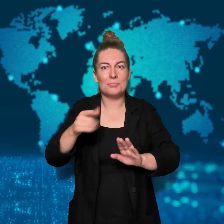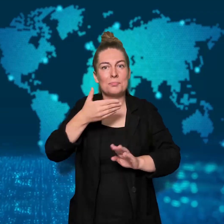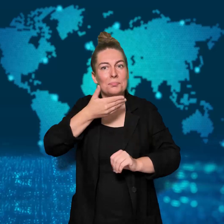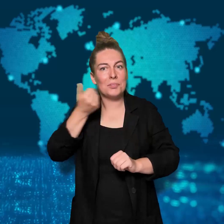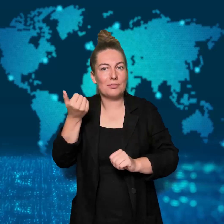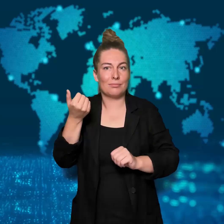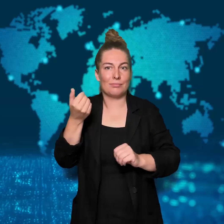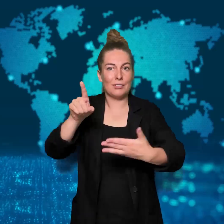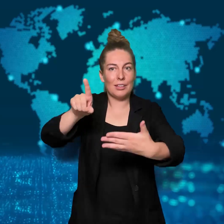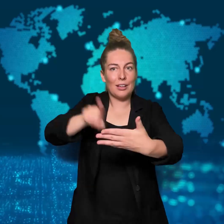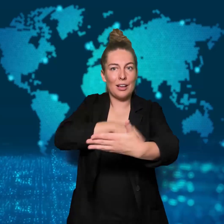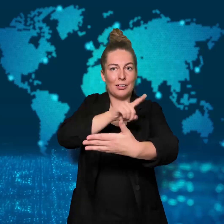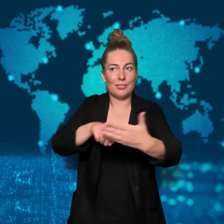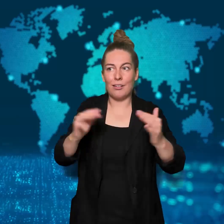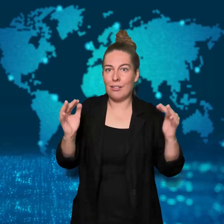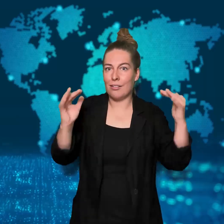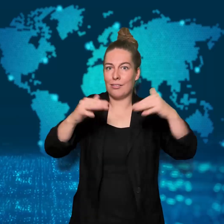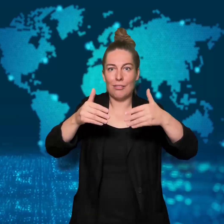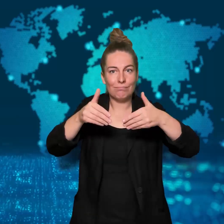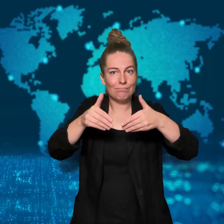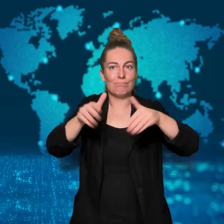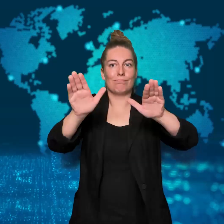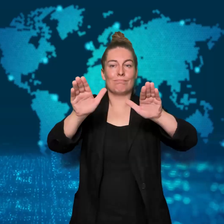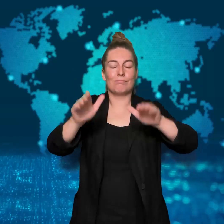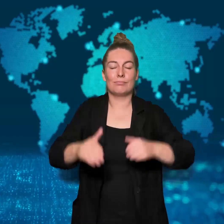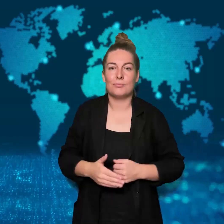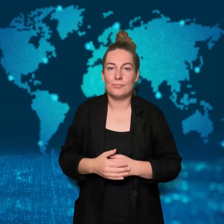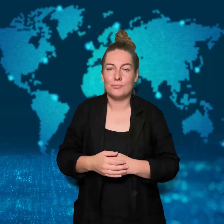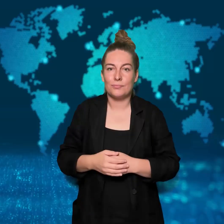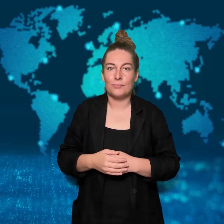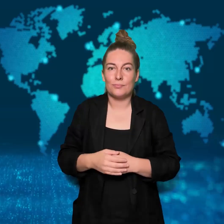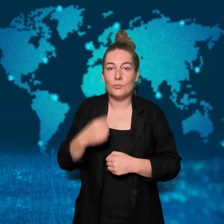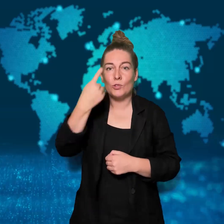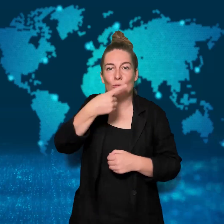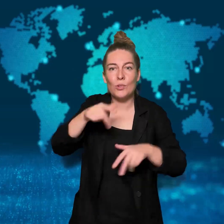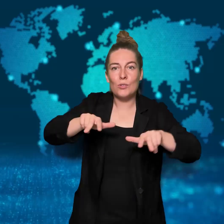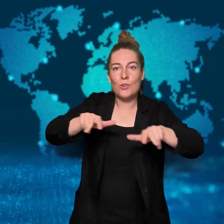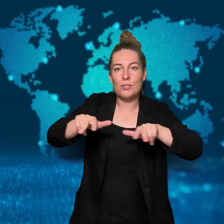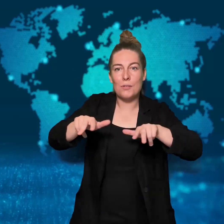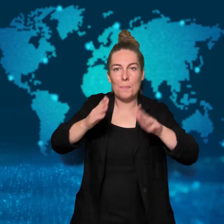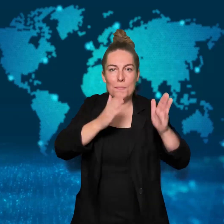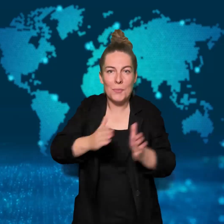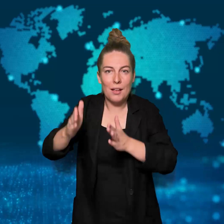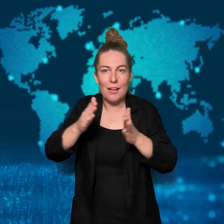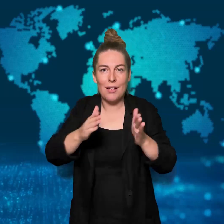Since the new national security law bans foreign powers from interfering